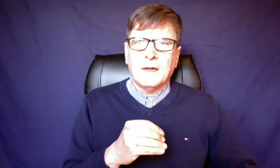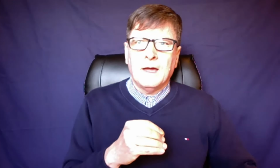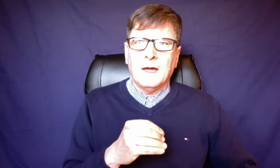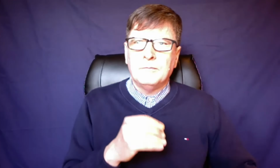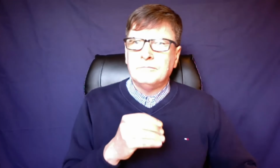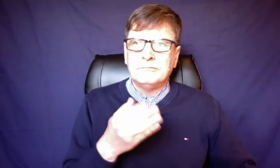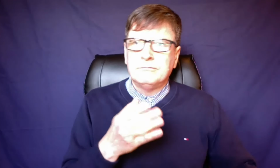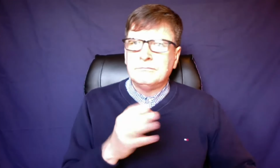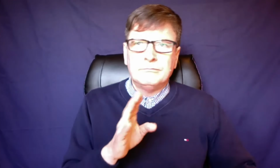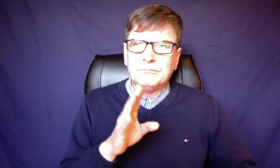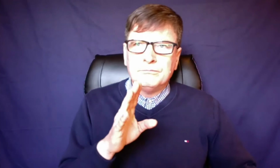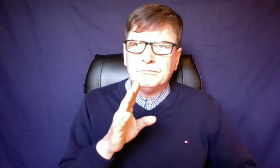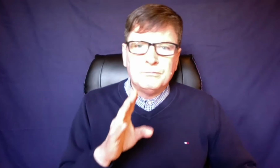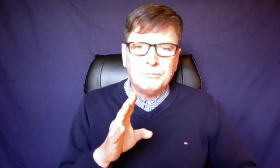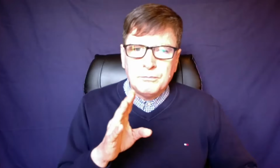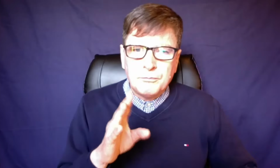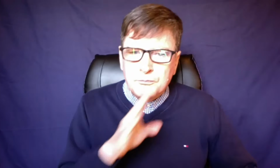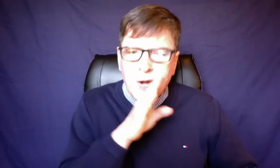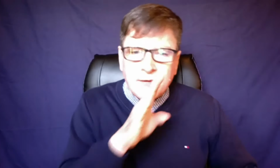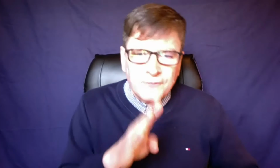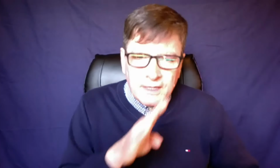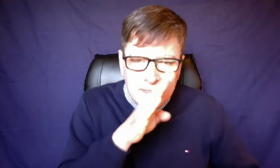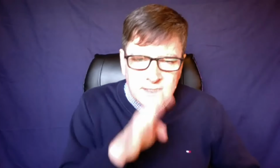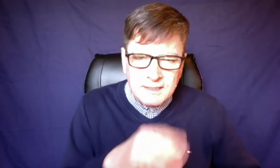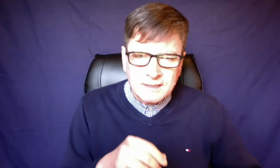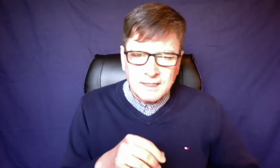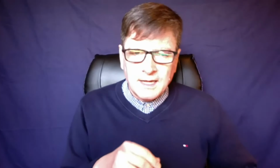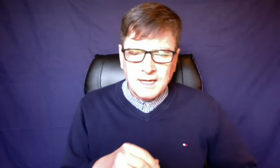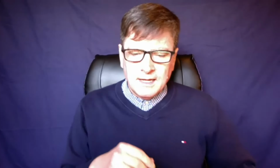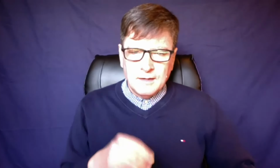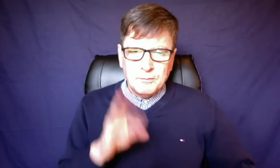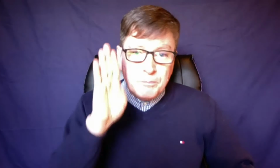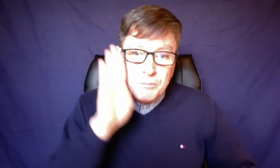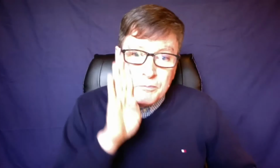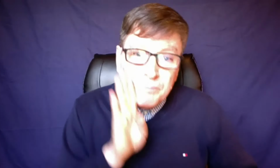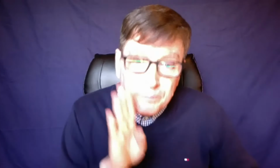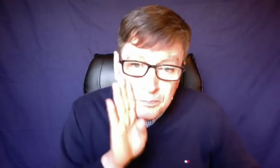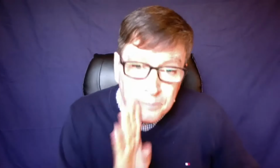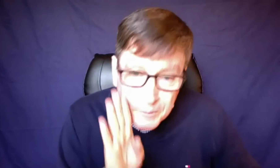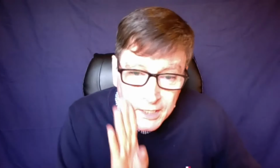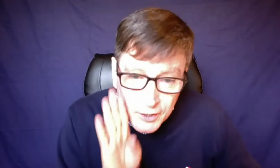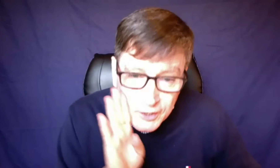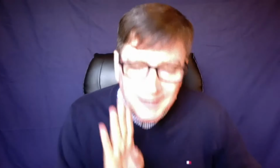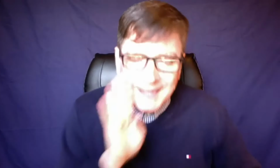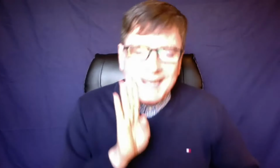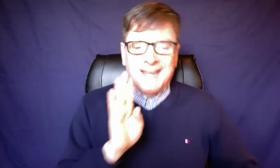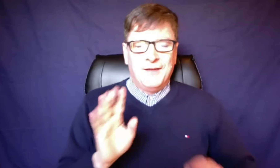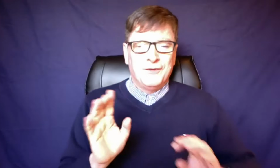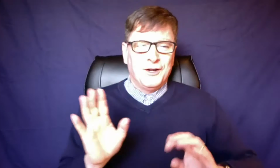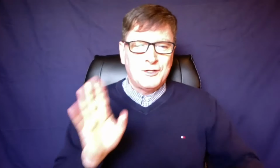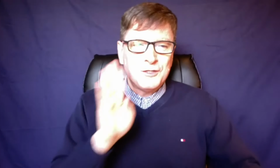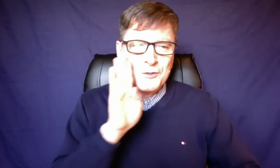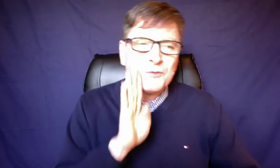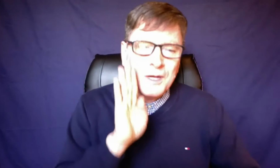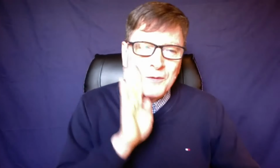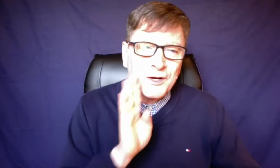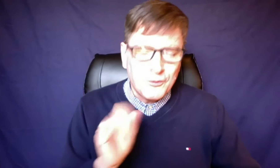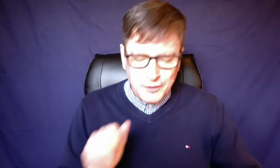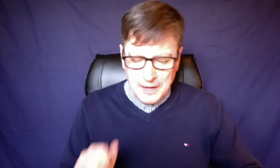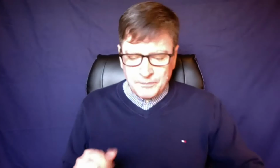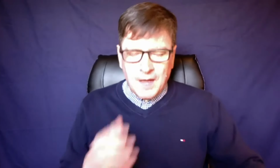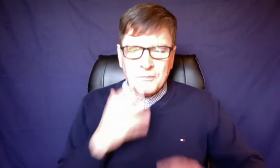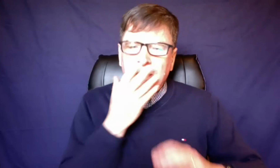are around the mouth or chin --